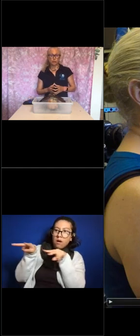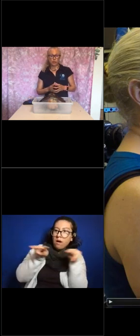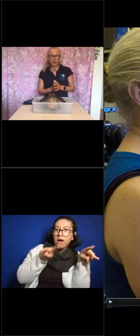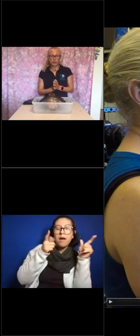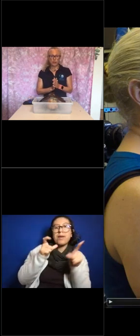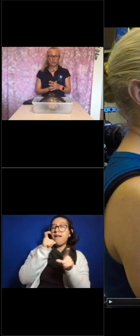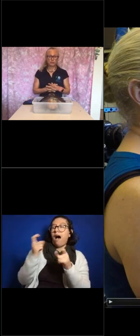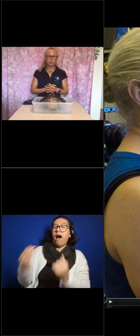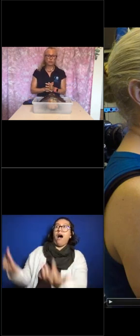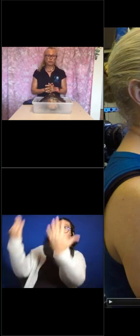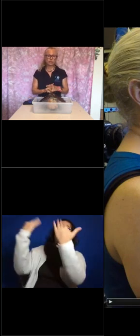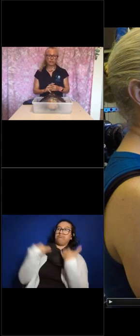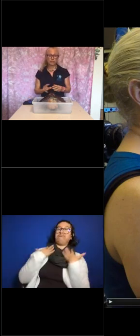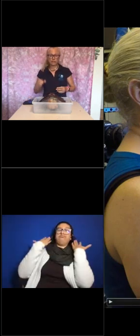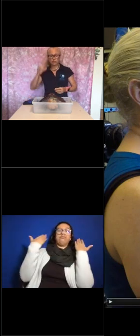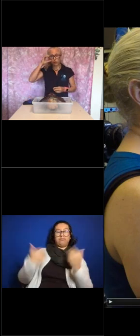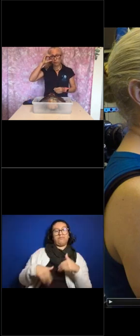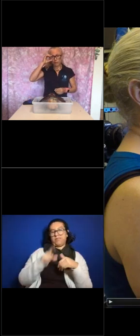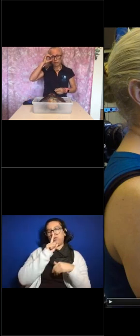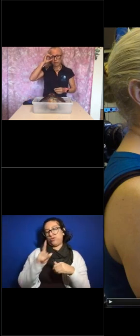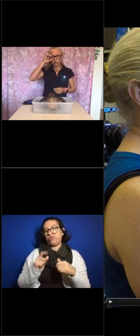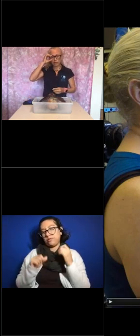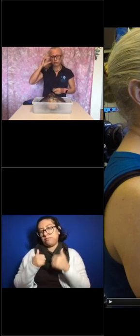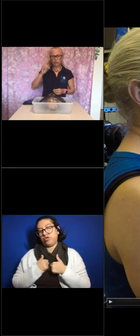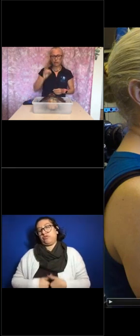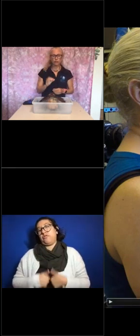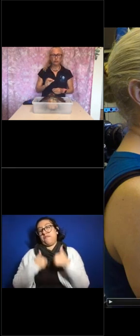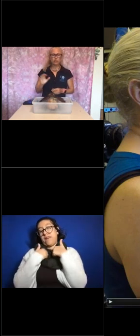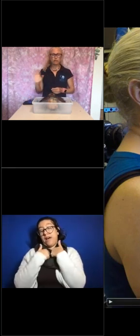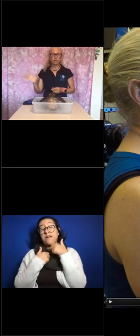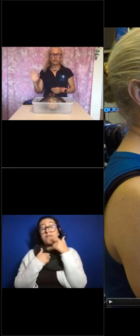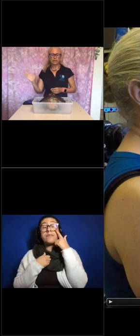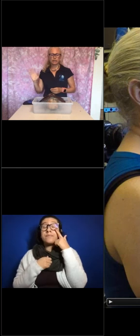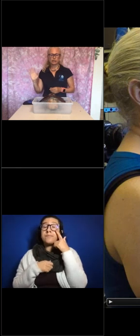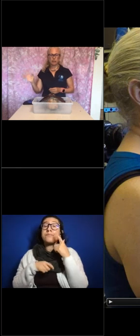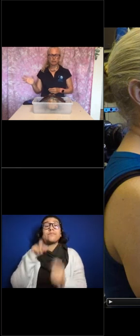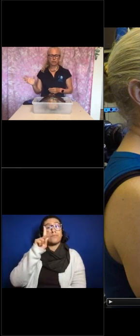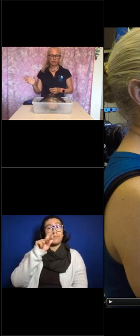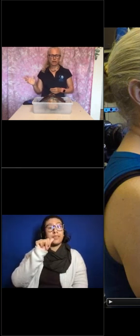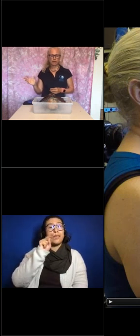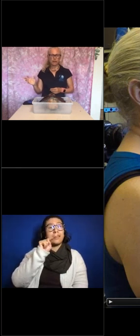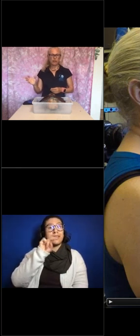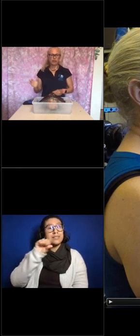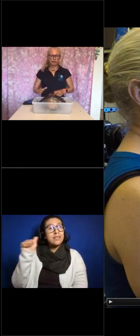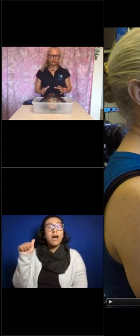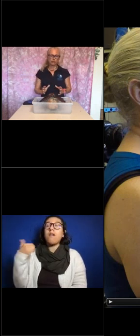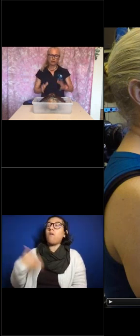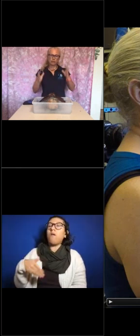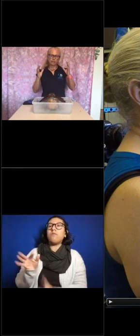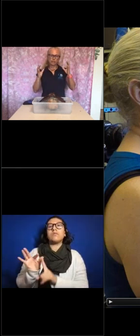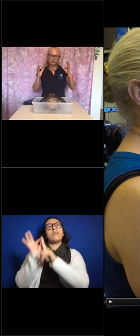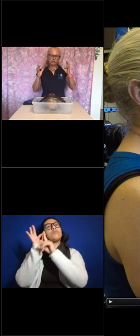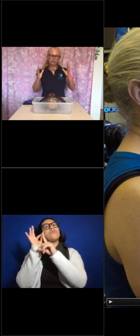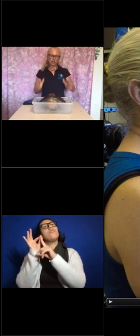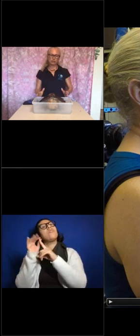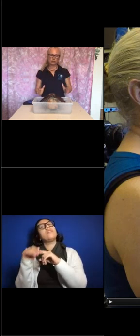So I thought that this was a really neat comment. And actually I learned from making this episode that if the building is designed to,